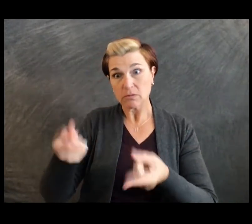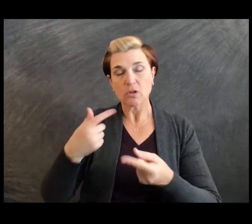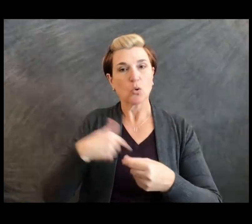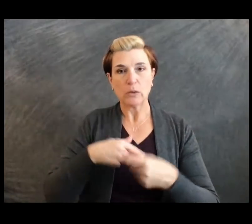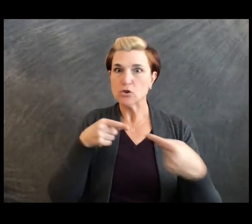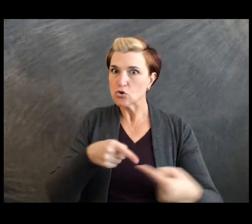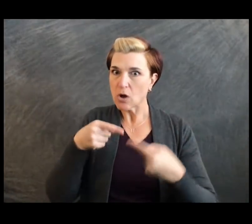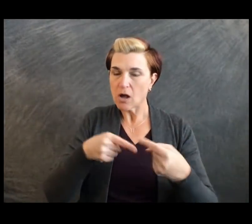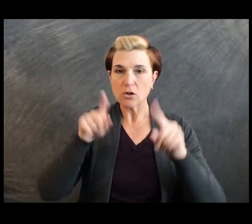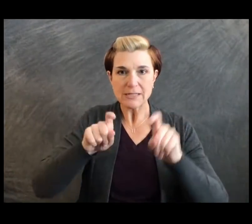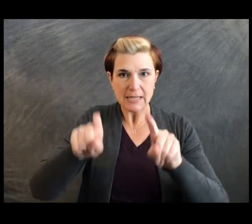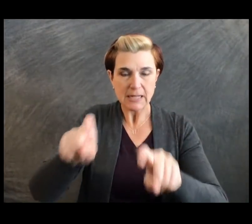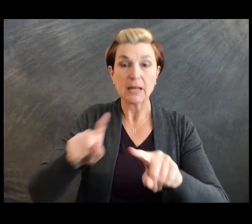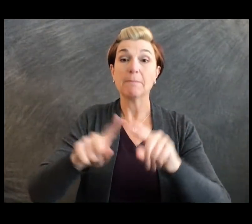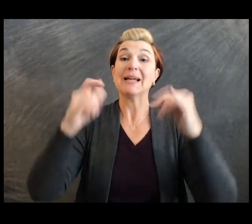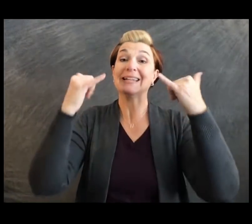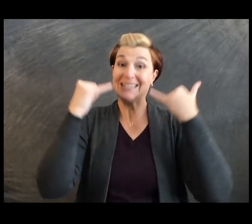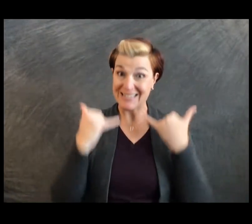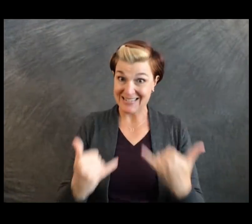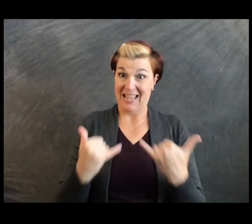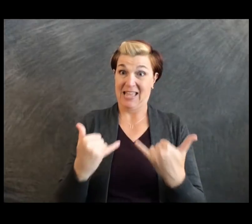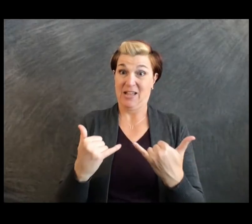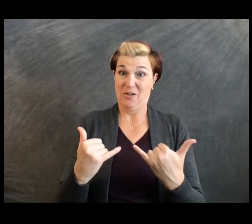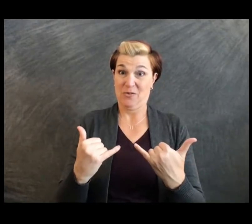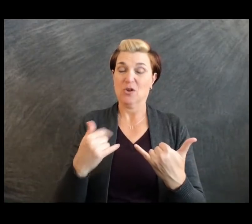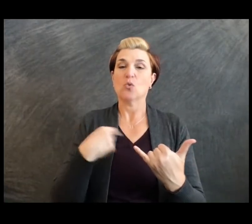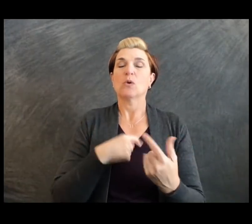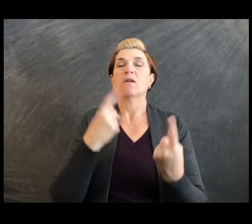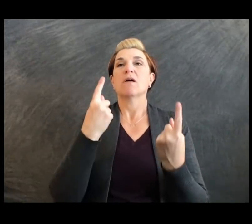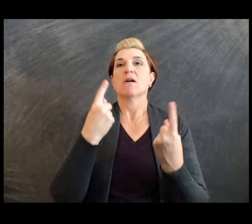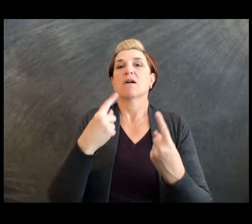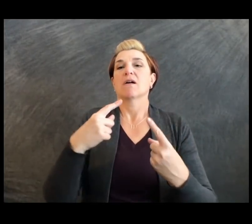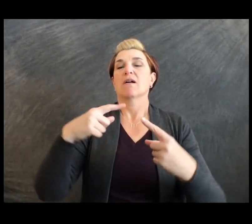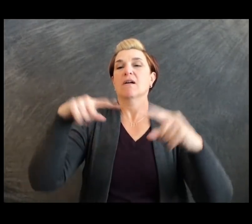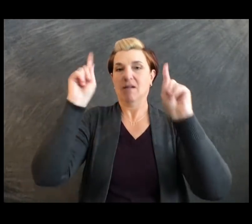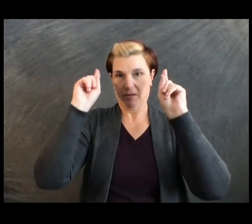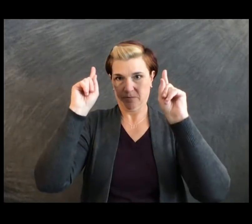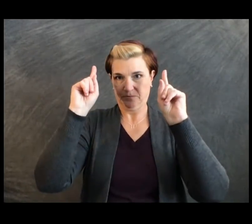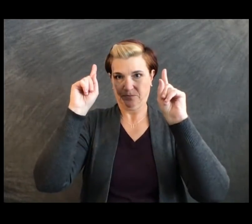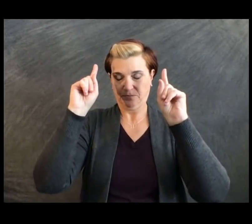everybody in the country is looking for but I want to emphasize one thing that